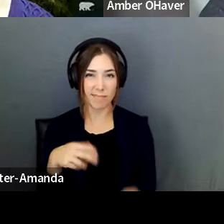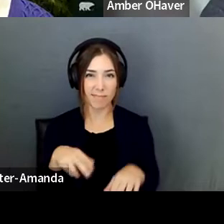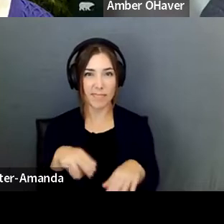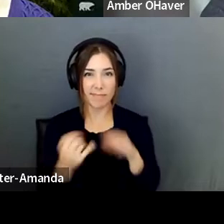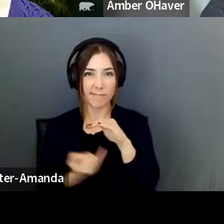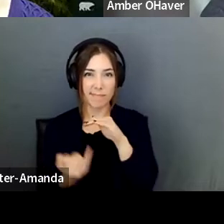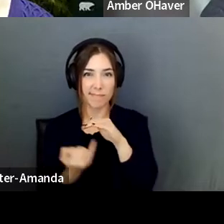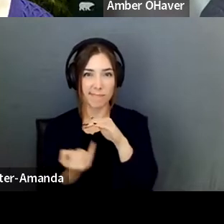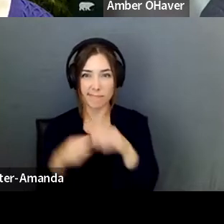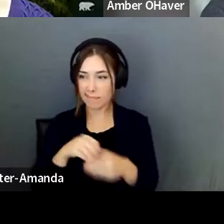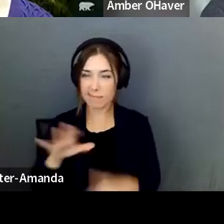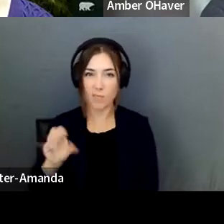is available out there.